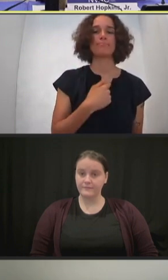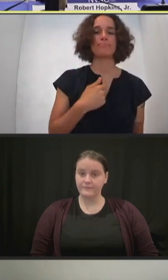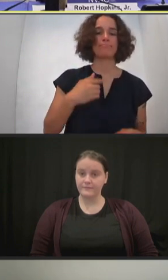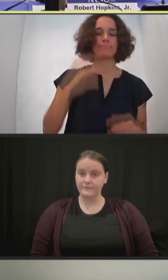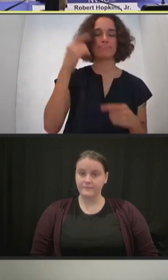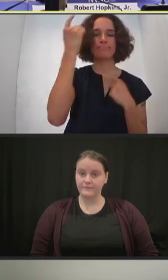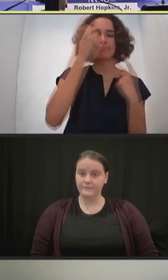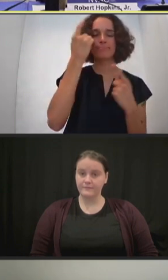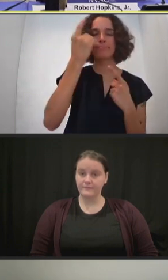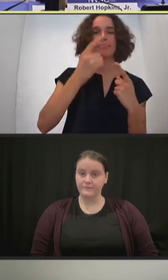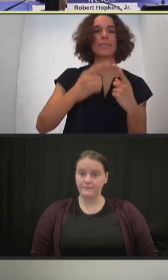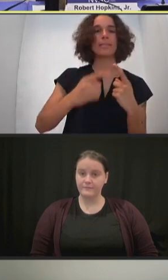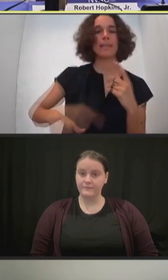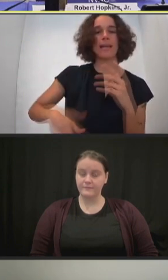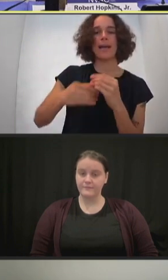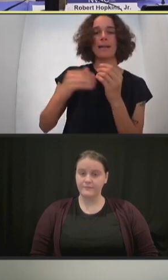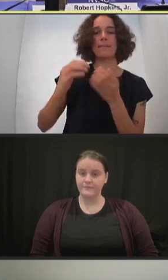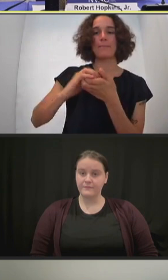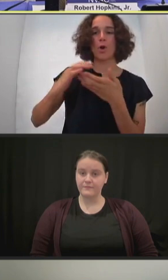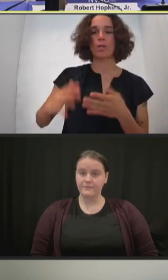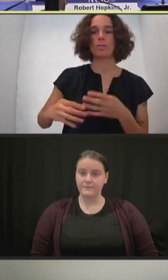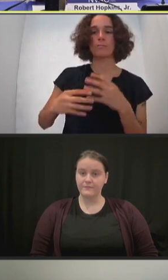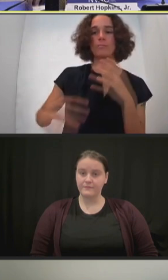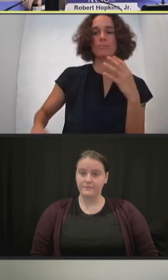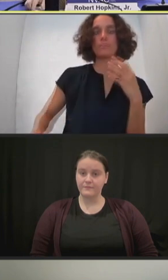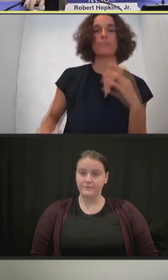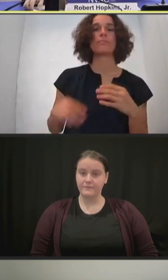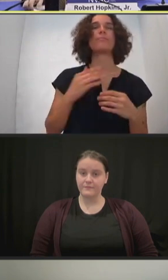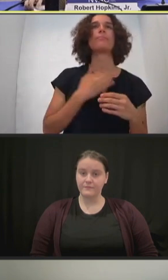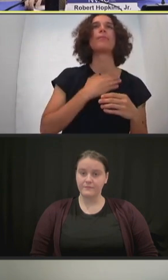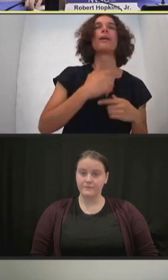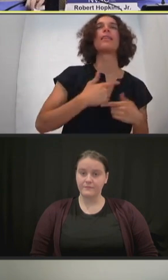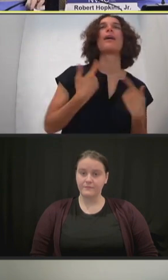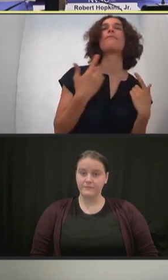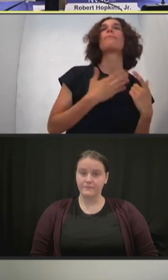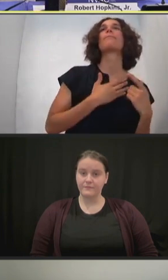partners -- you know, I think about my life and my academic medical center and my role